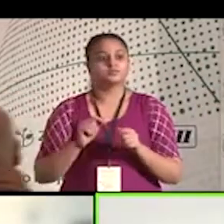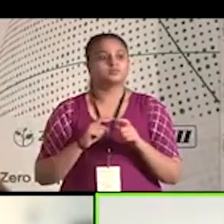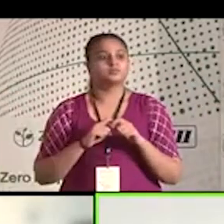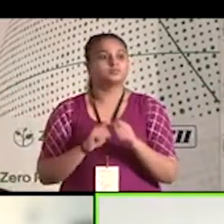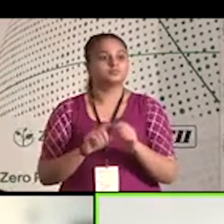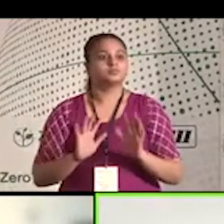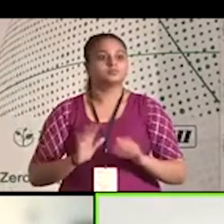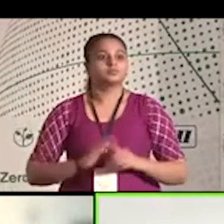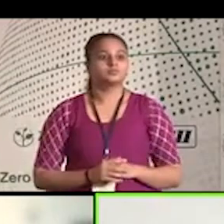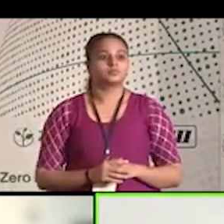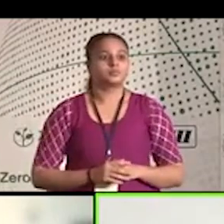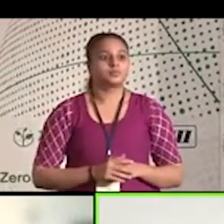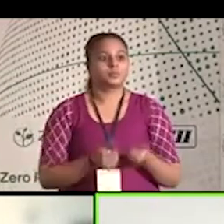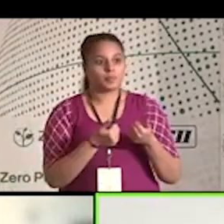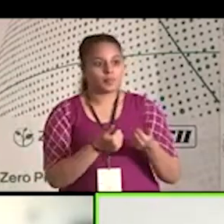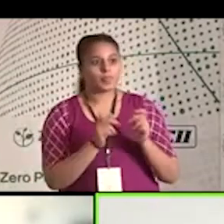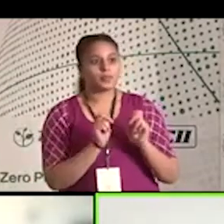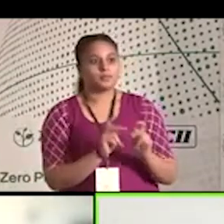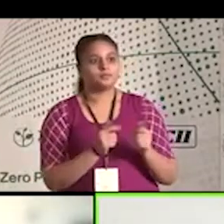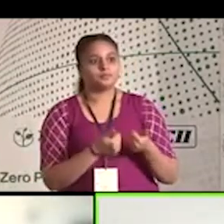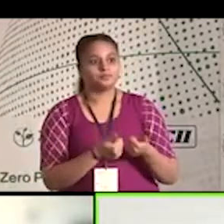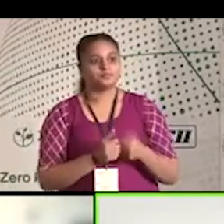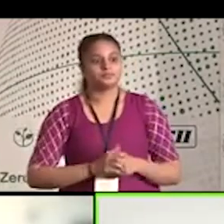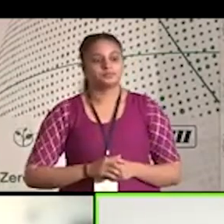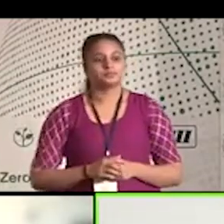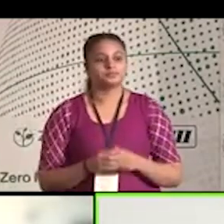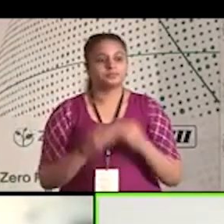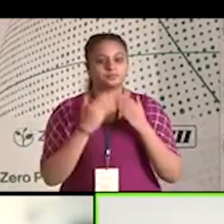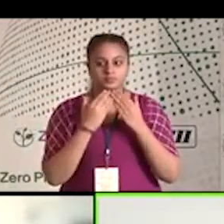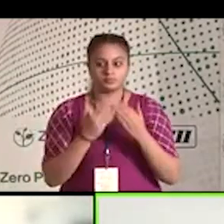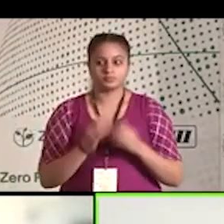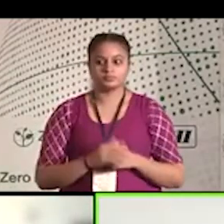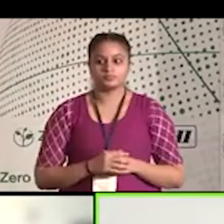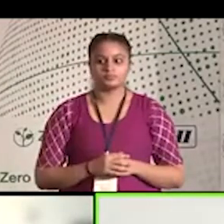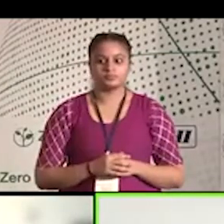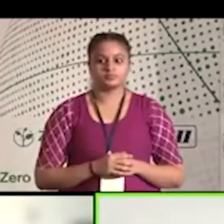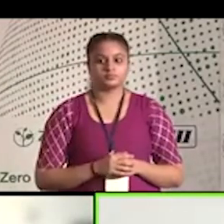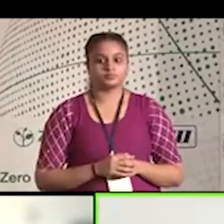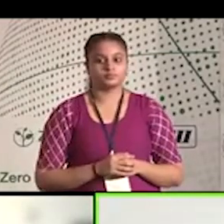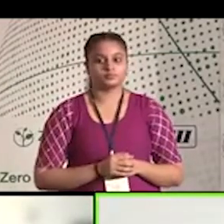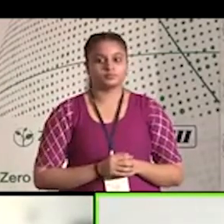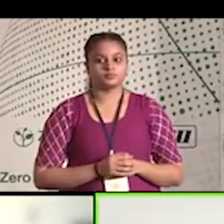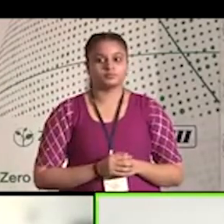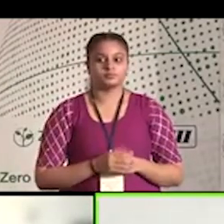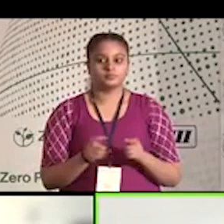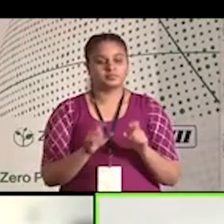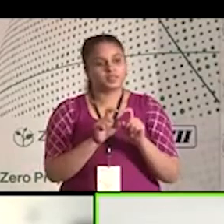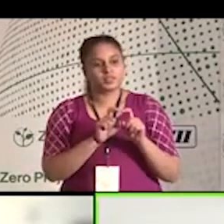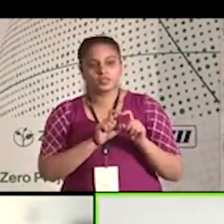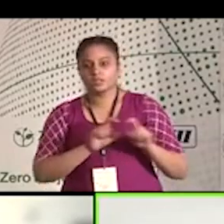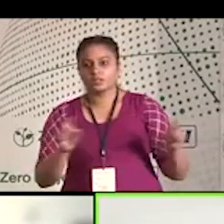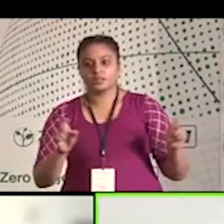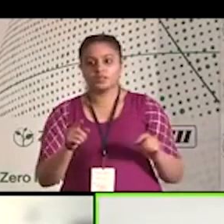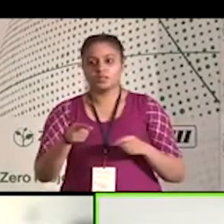Absolutely you're there so. I think listening to the four of you, I think it's very clear that when we do